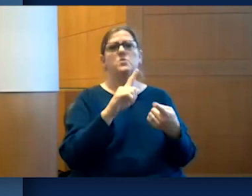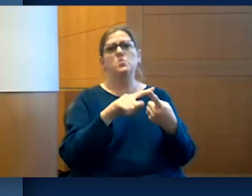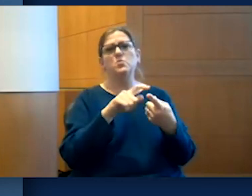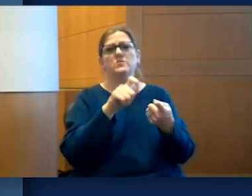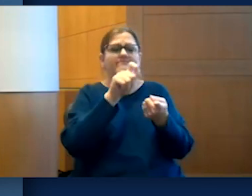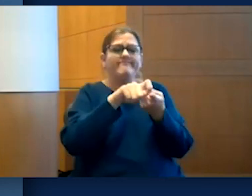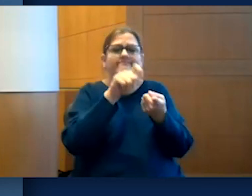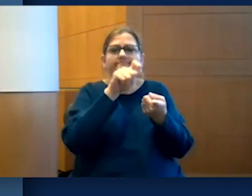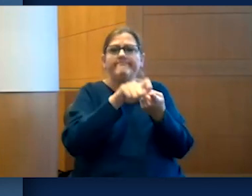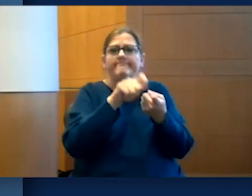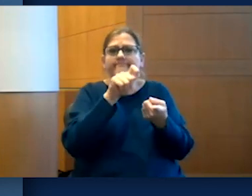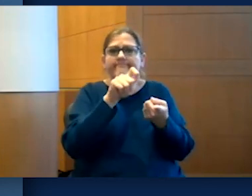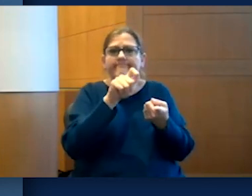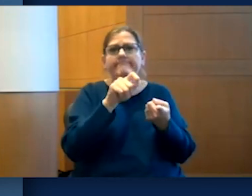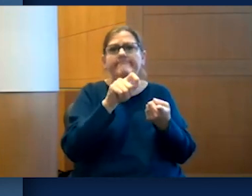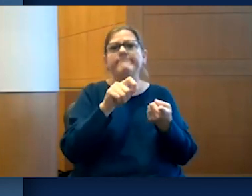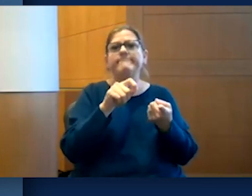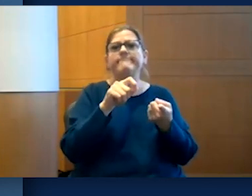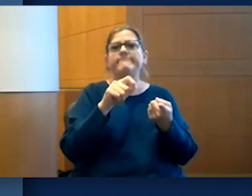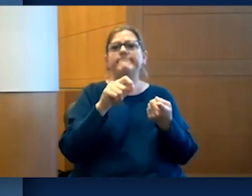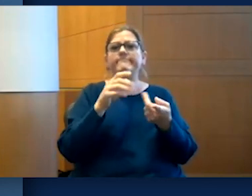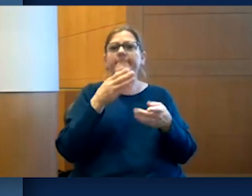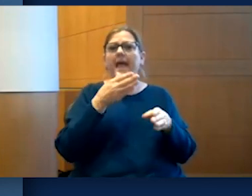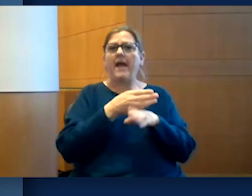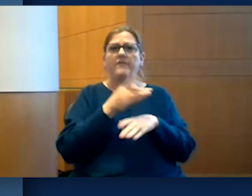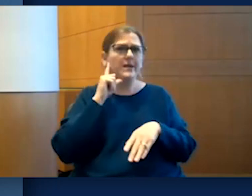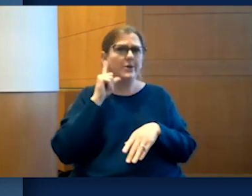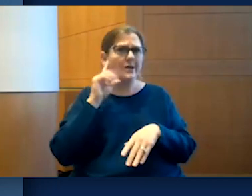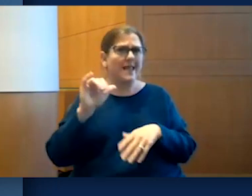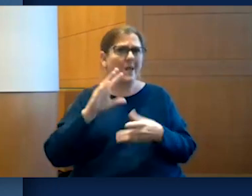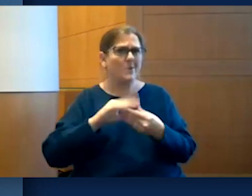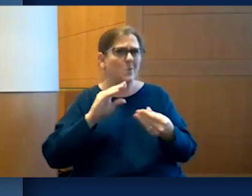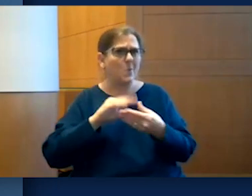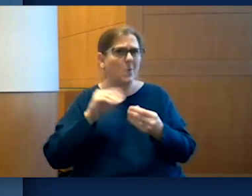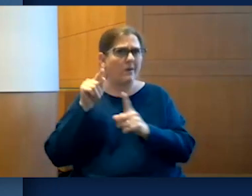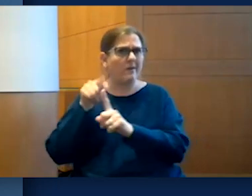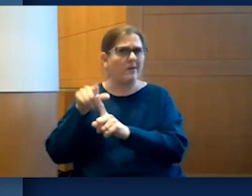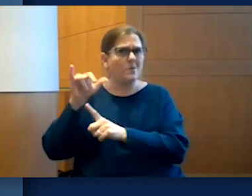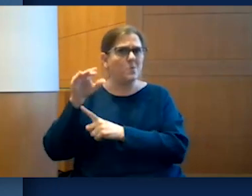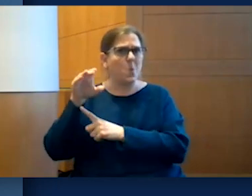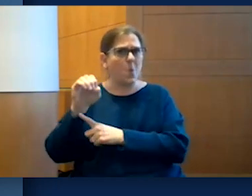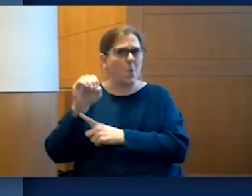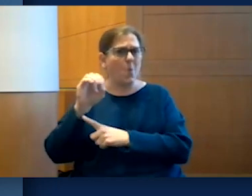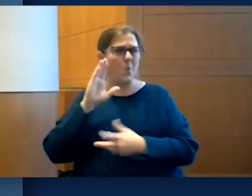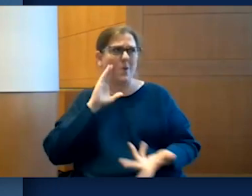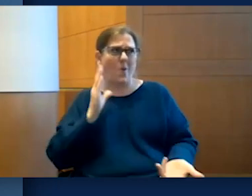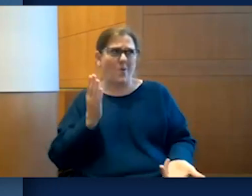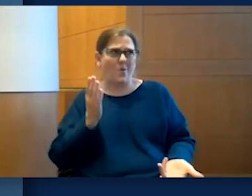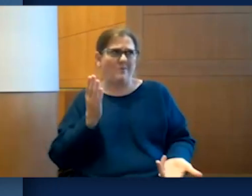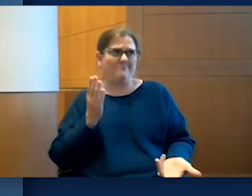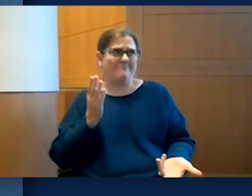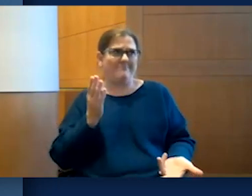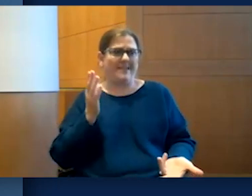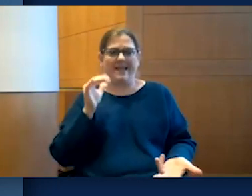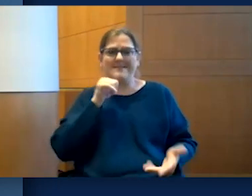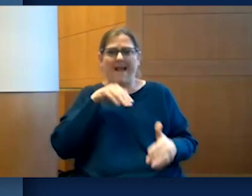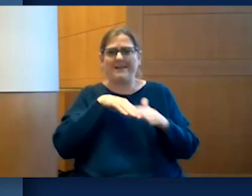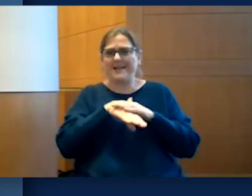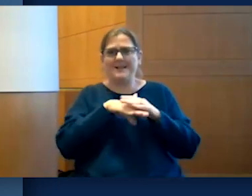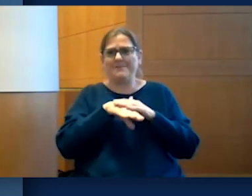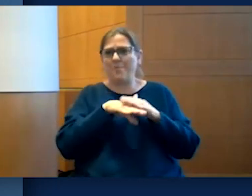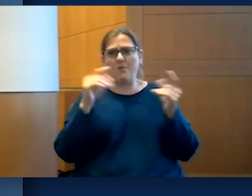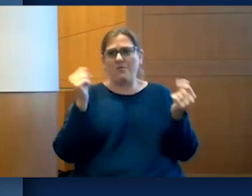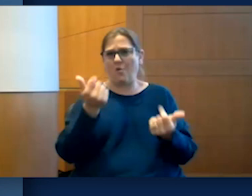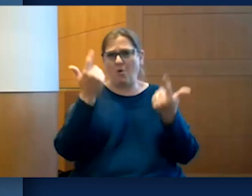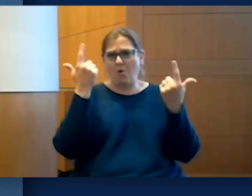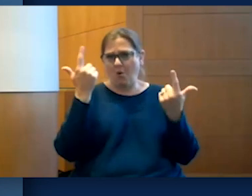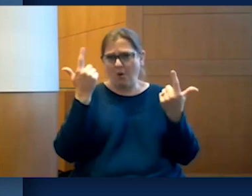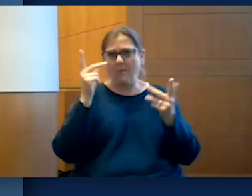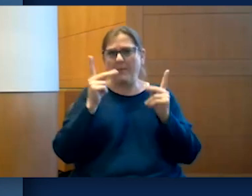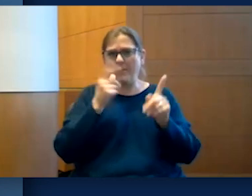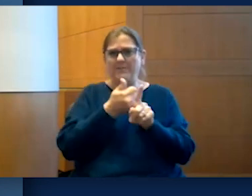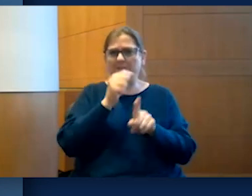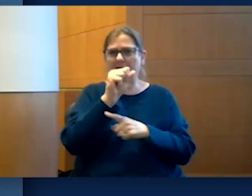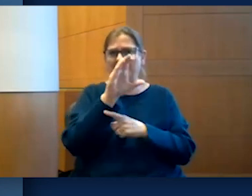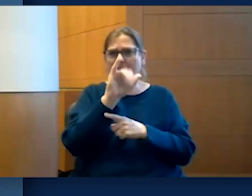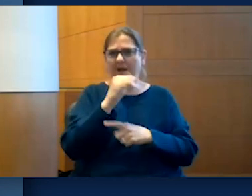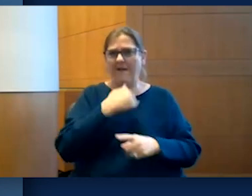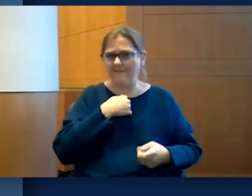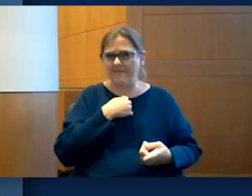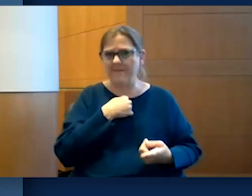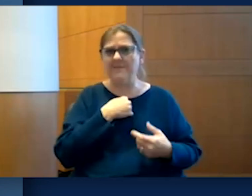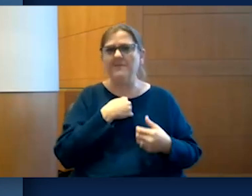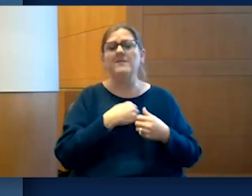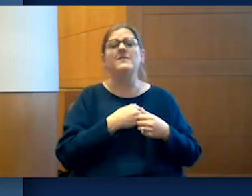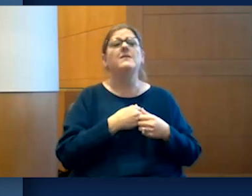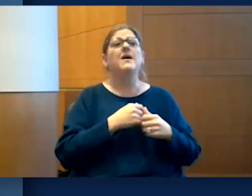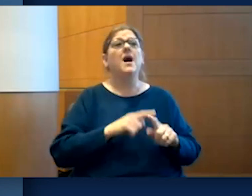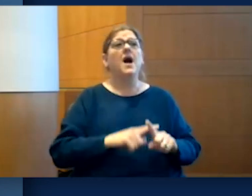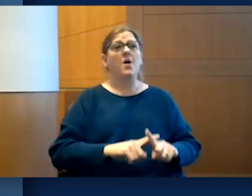However, there are newer technologies that offer an intersection of solutions to help with accessibility and self-management, processes and behaviors.